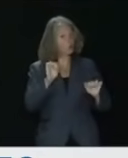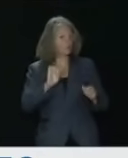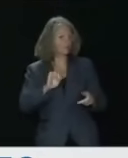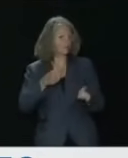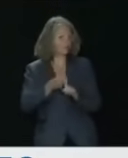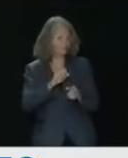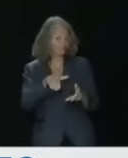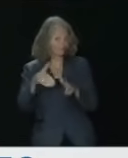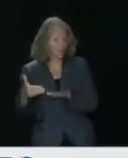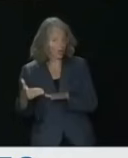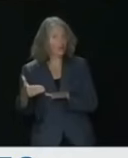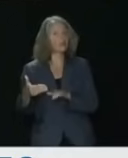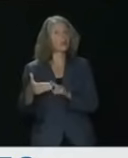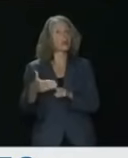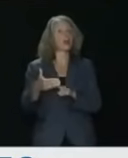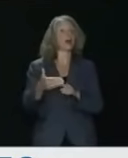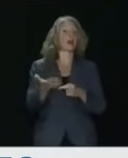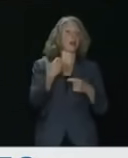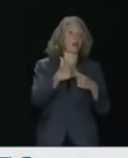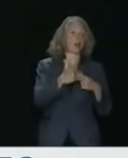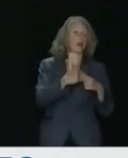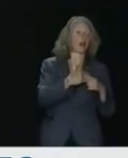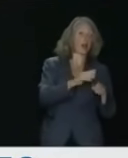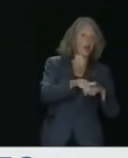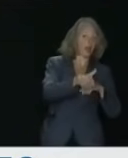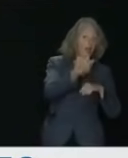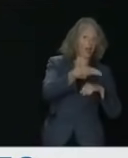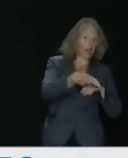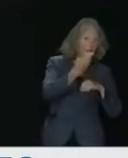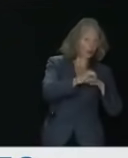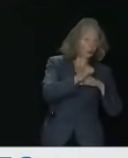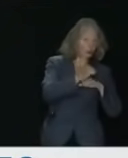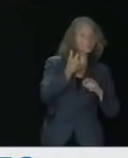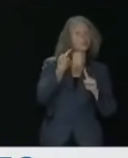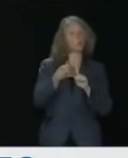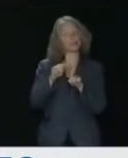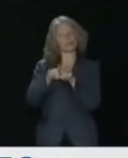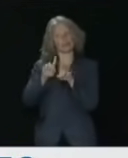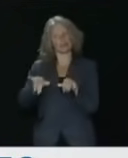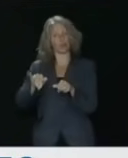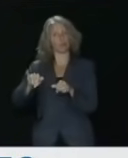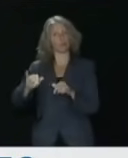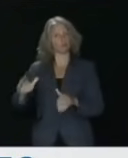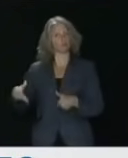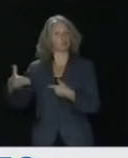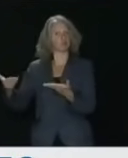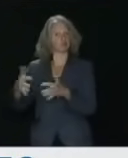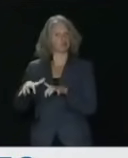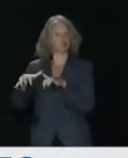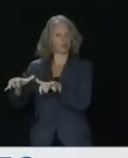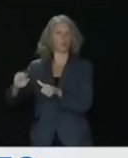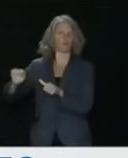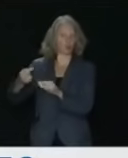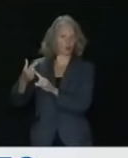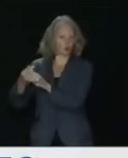SEVERE ILLNESS AND DEATH FROM COVID-19 DISEASE, AFTER OR AT